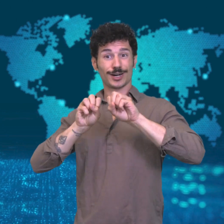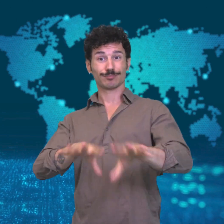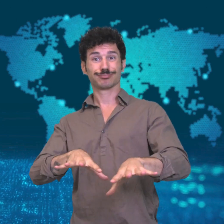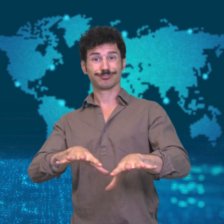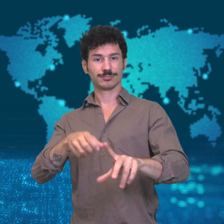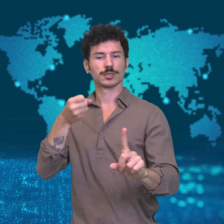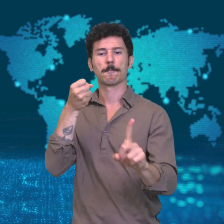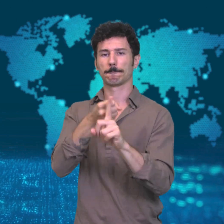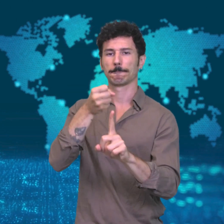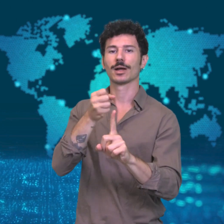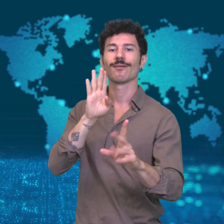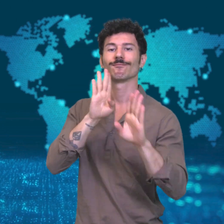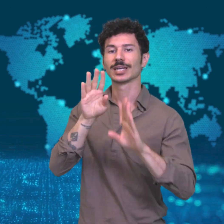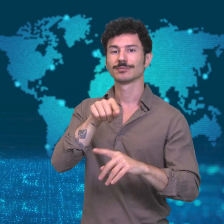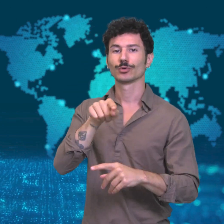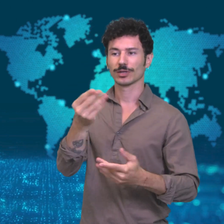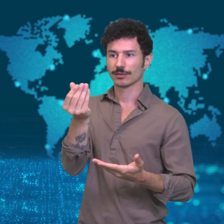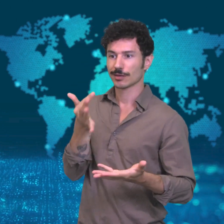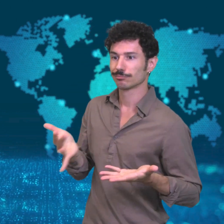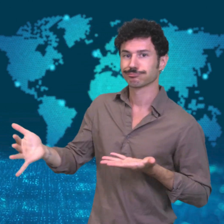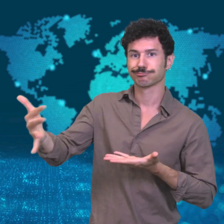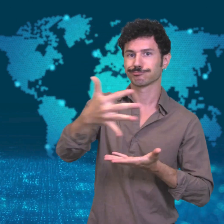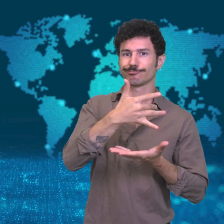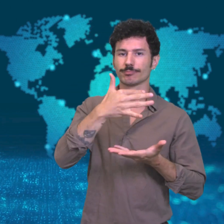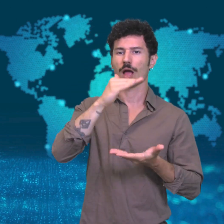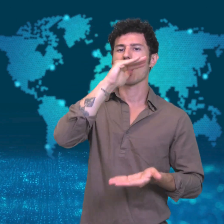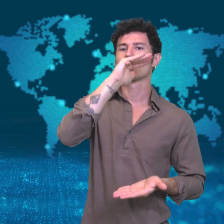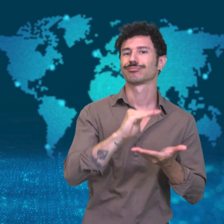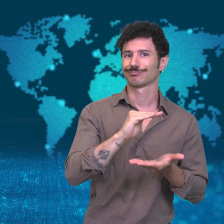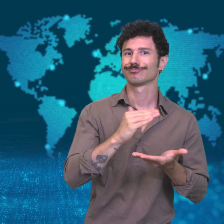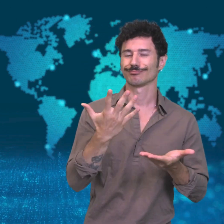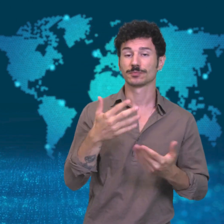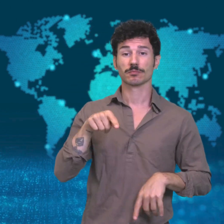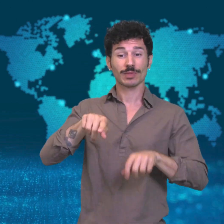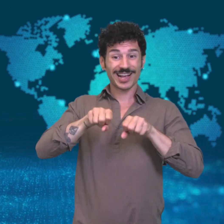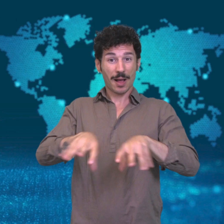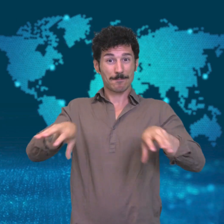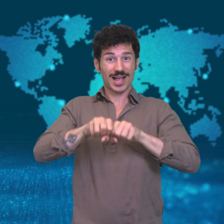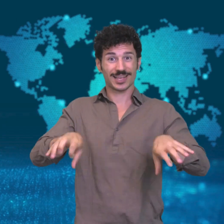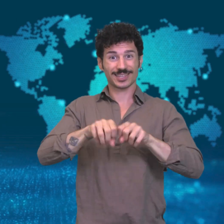As the boycott impacts the company’s revenue,